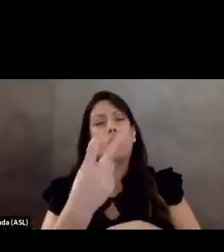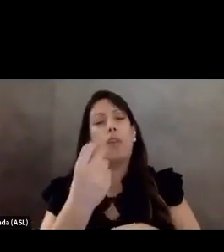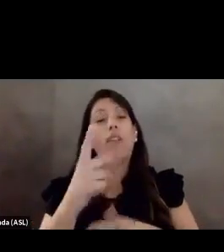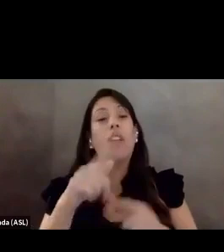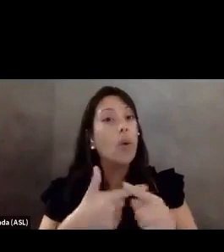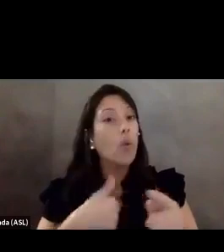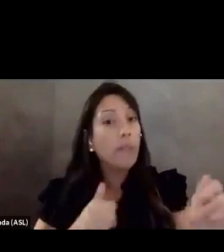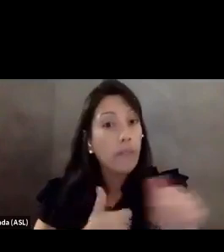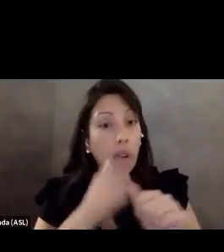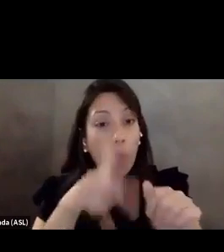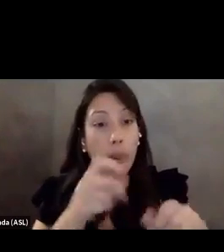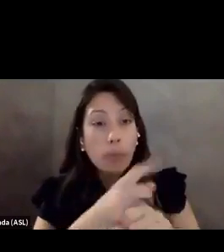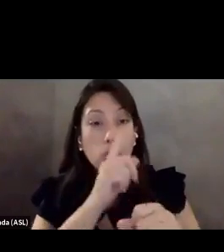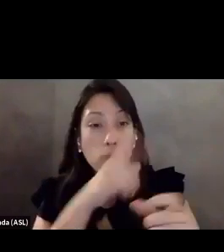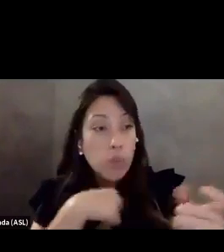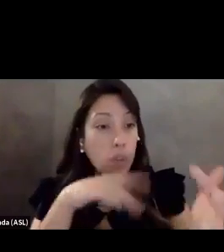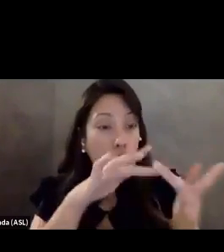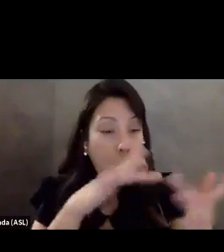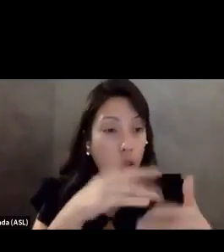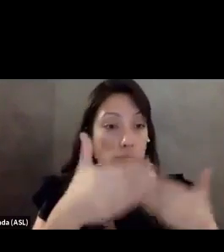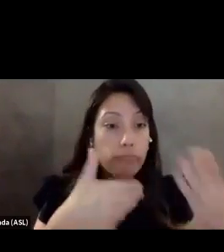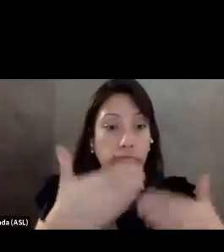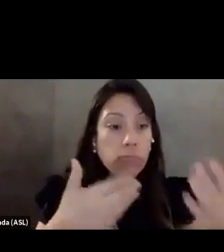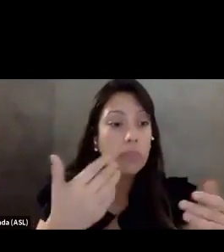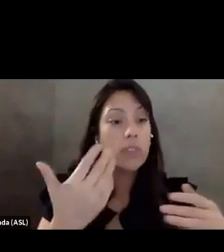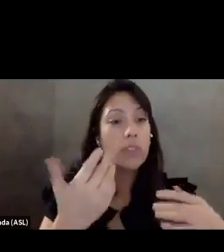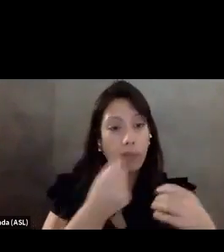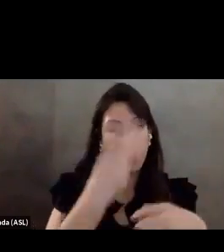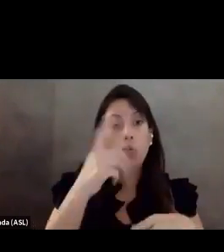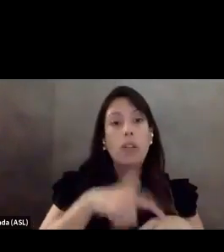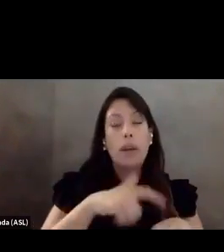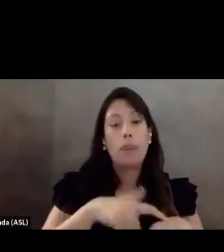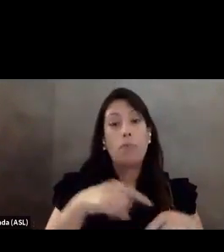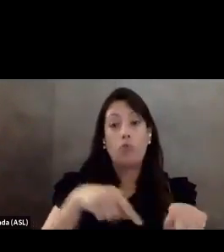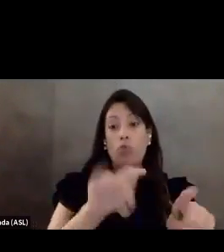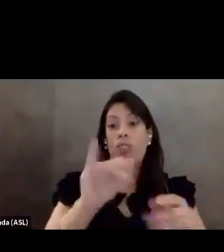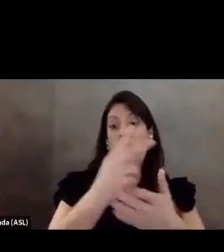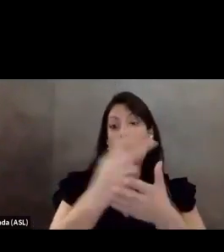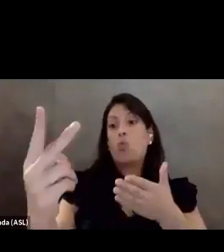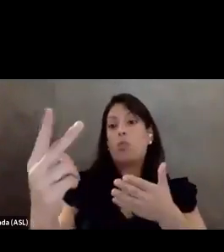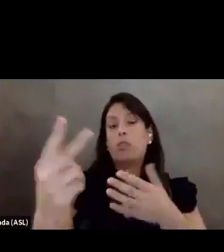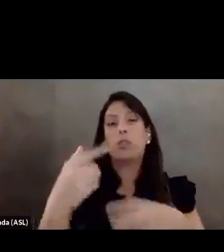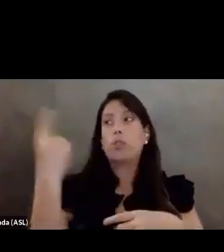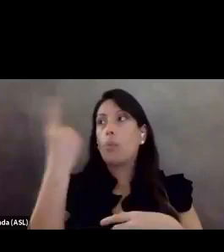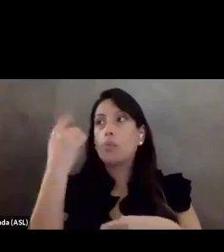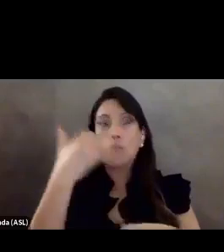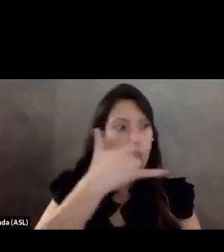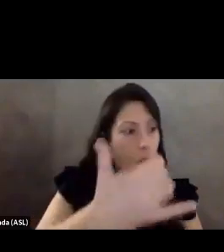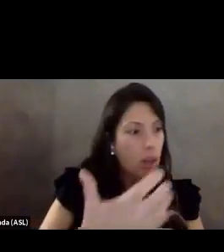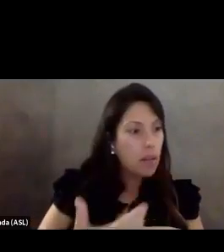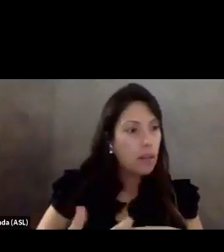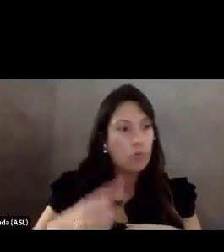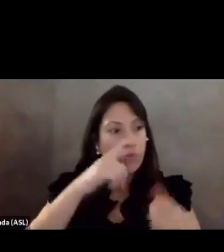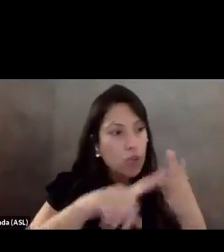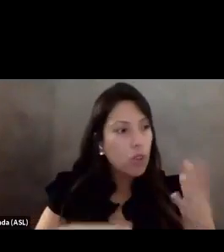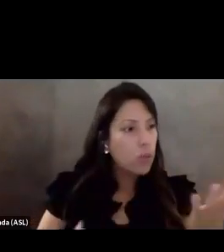individuals a couple of times during that 14 days. Someone is calling them, seeing how they are making sure that they're getting